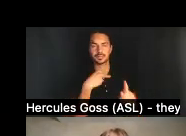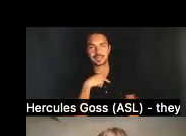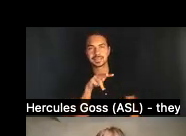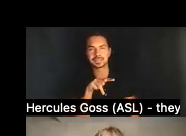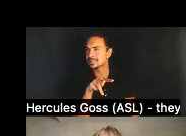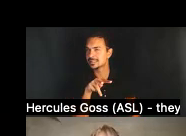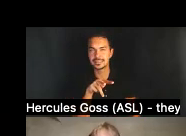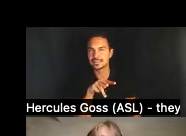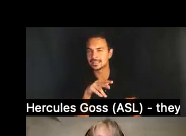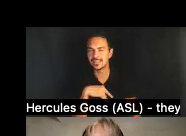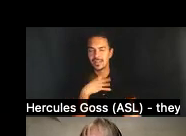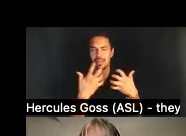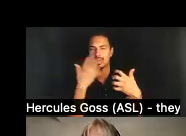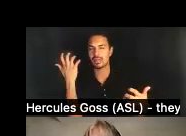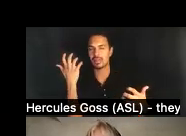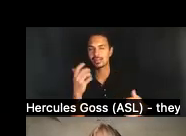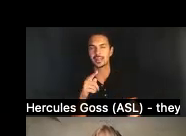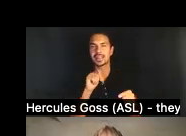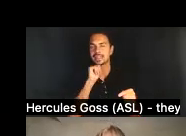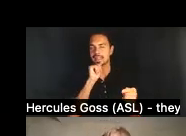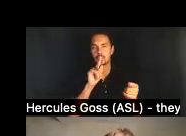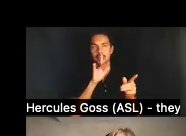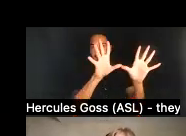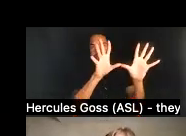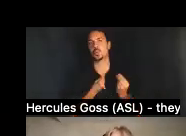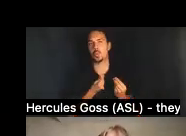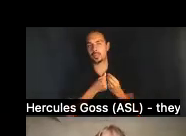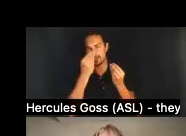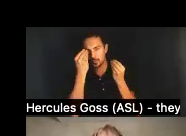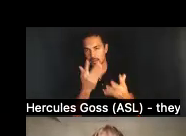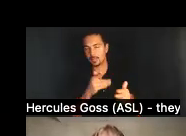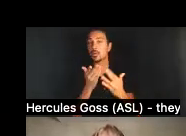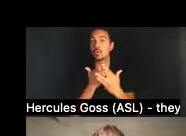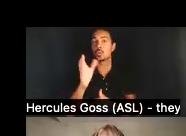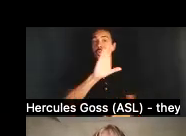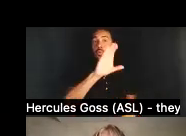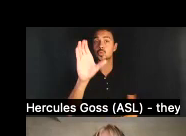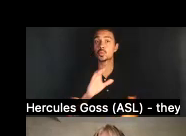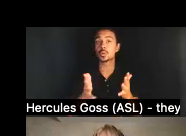what speakers are saying. But at the same time, this being a zoom talk,